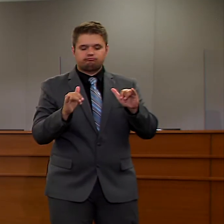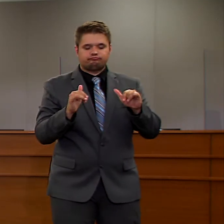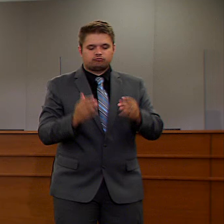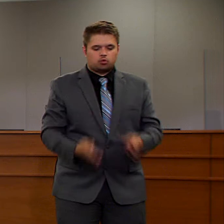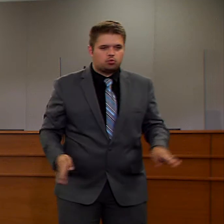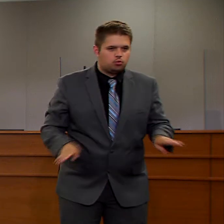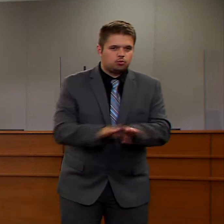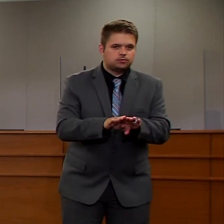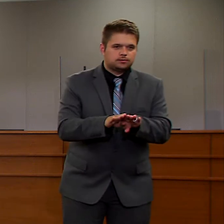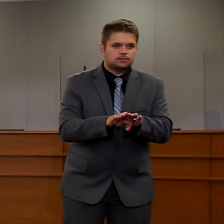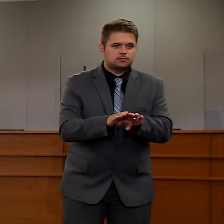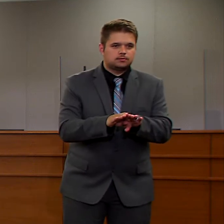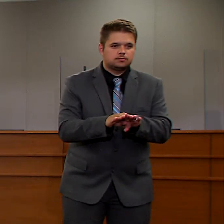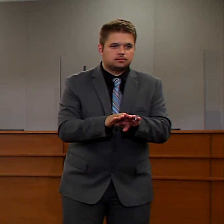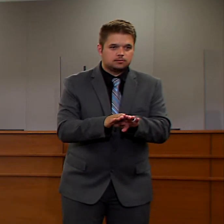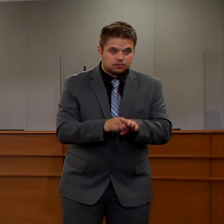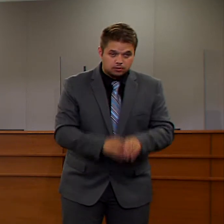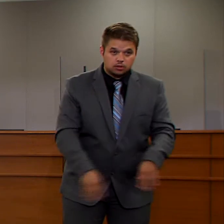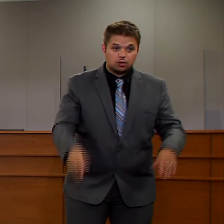fitness studios and tennis facilities.